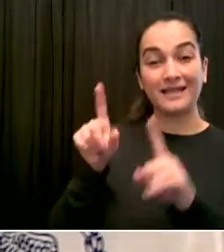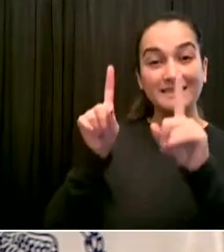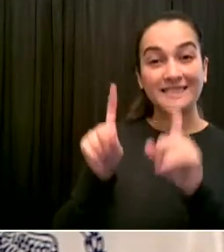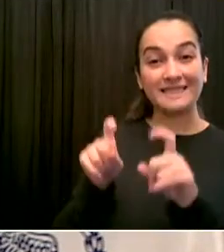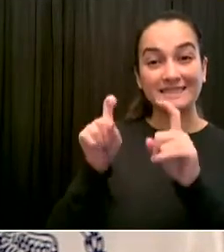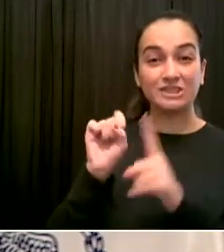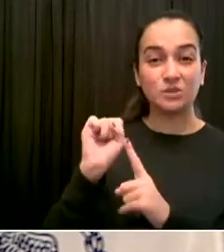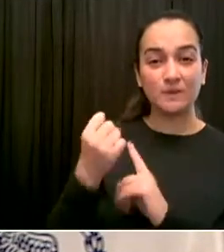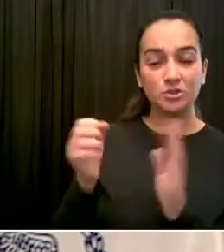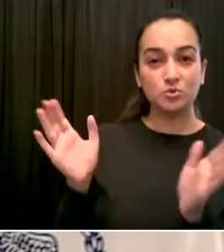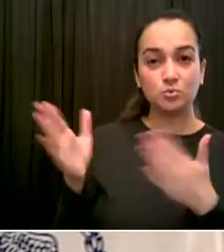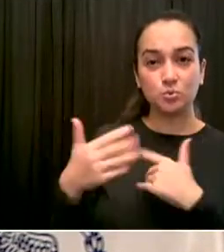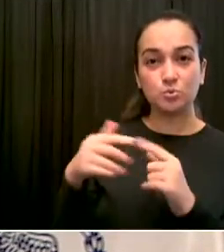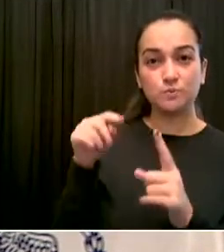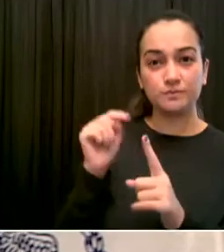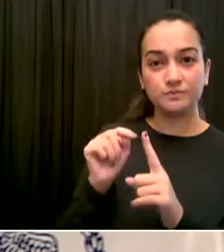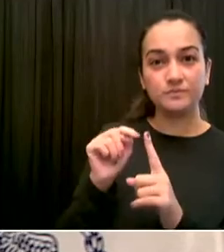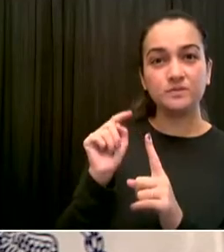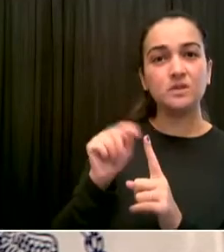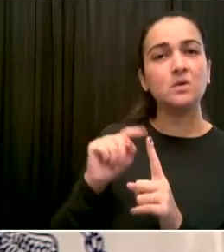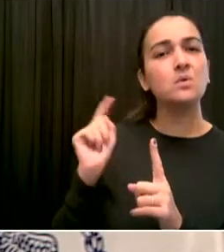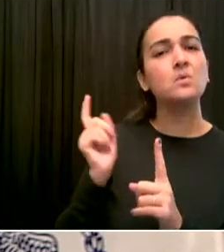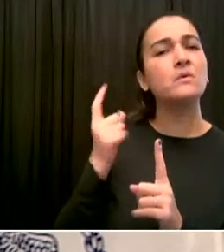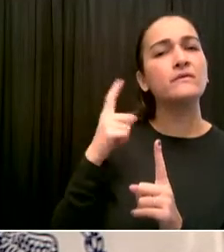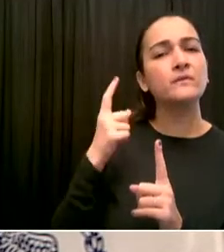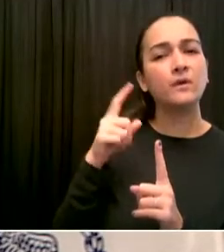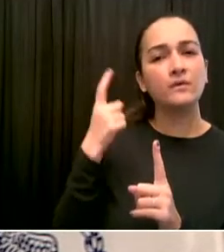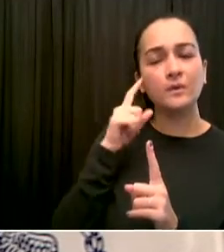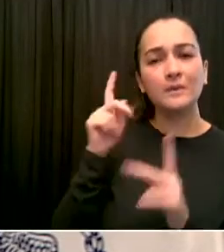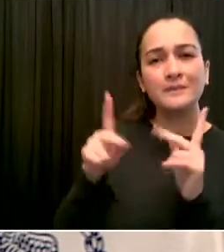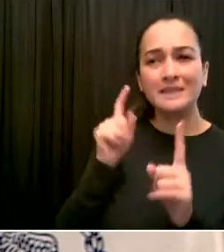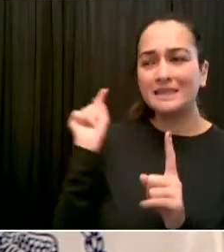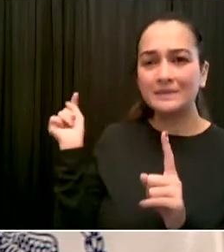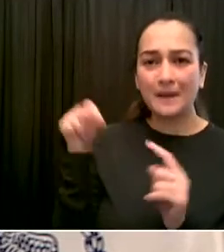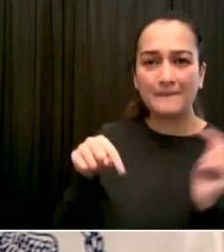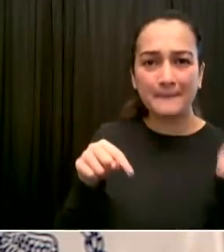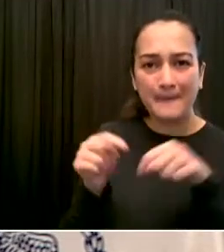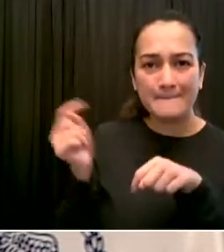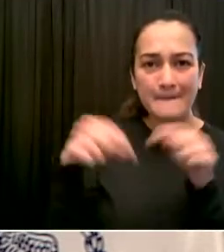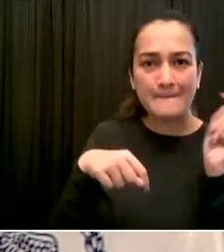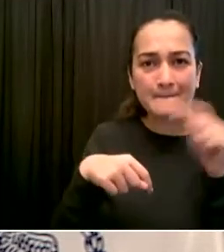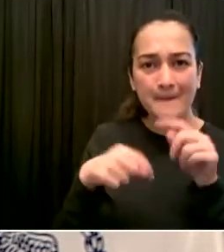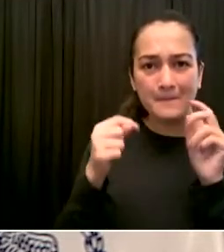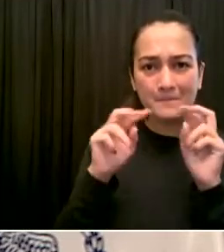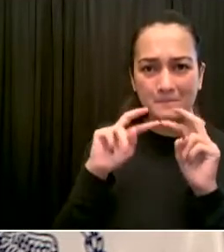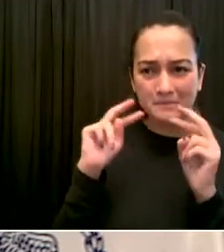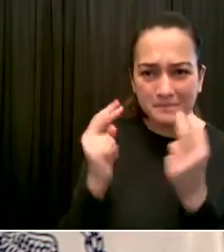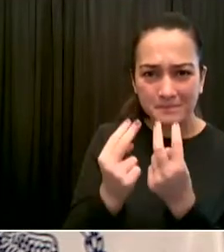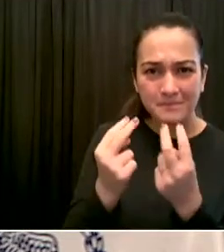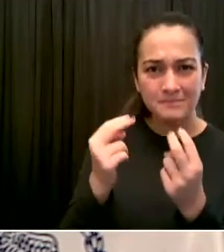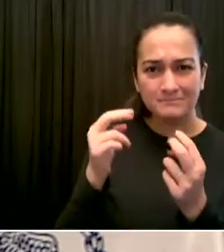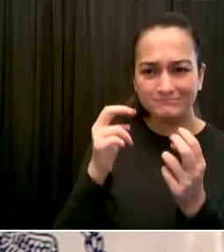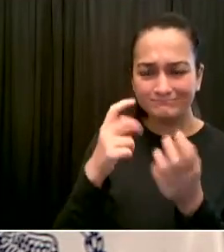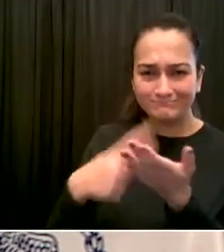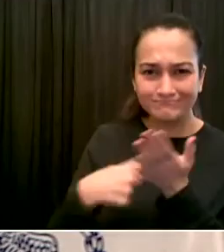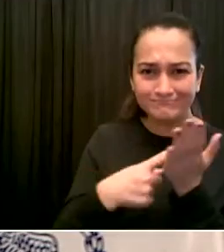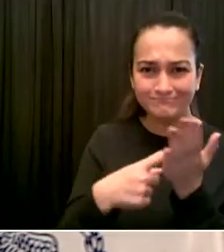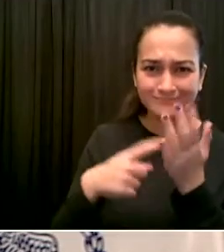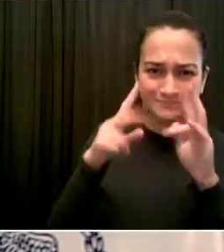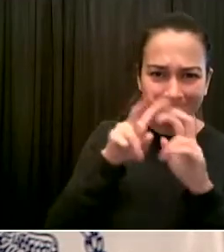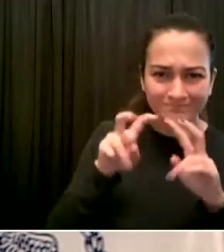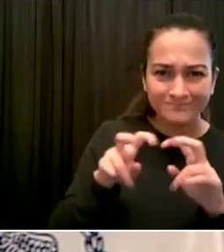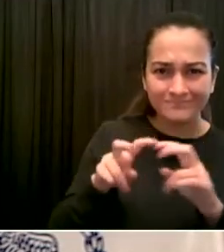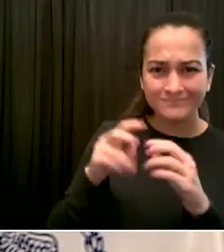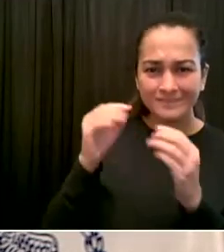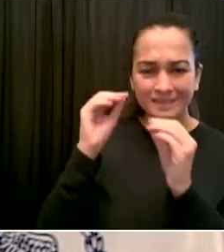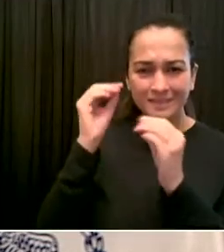THAT MOST OTHERS DIDN'T DO.